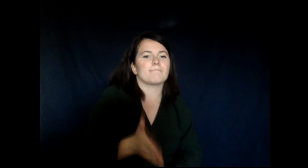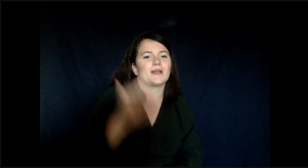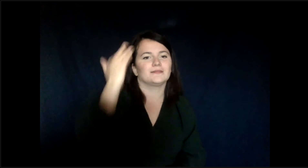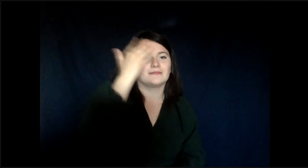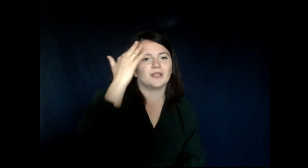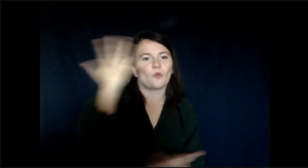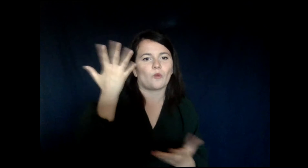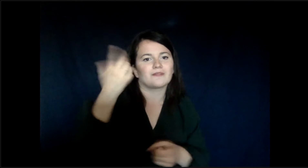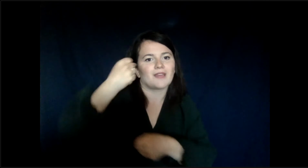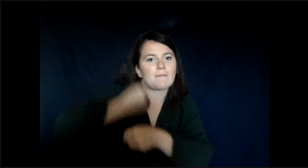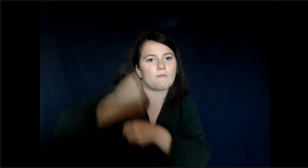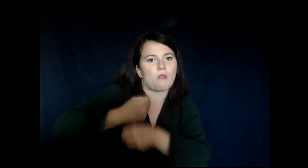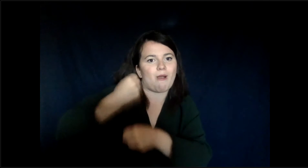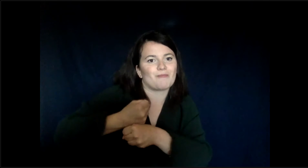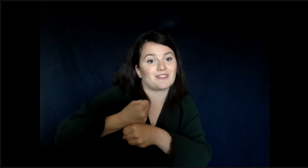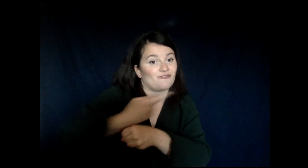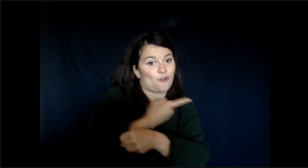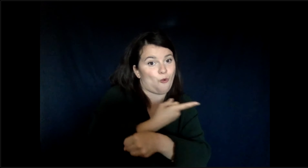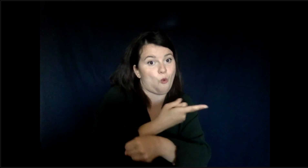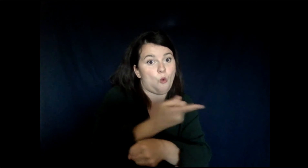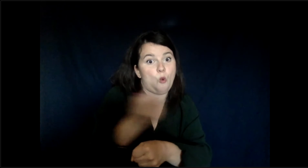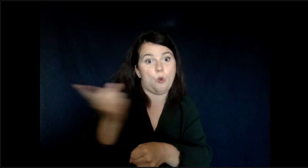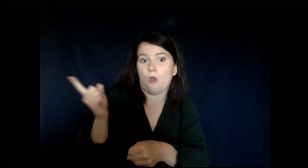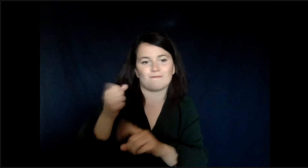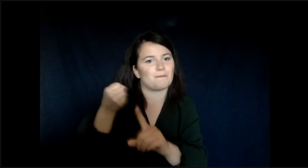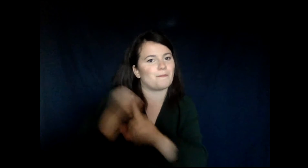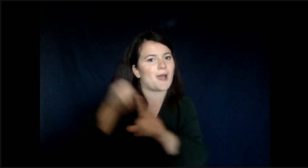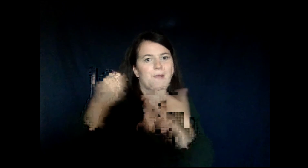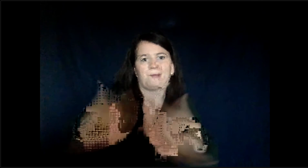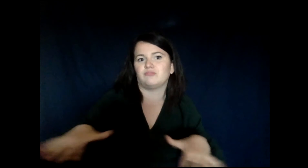In consequence, it'll have impact on persons with disabilities